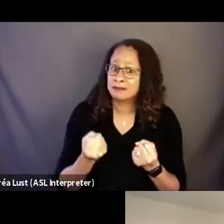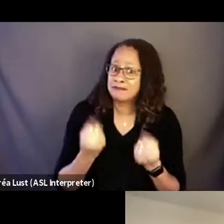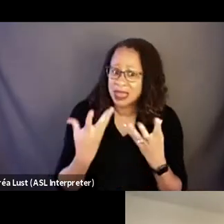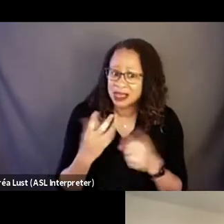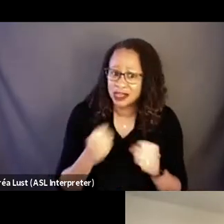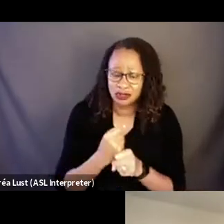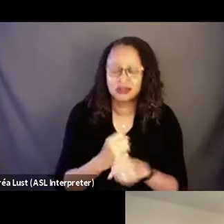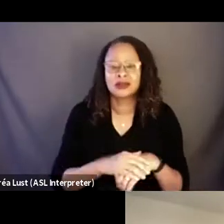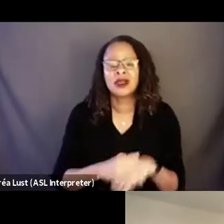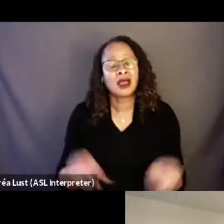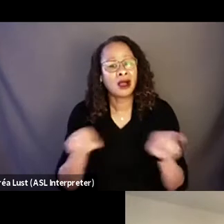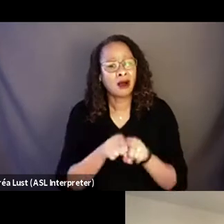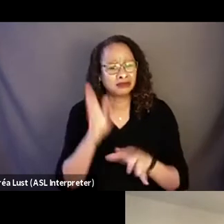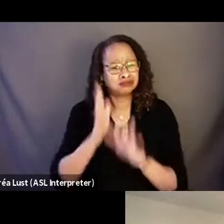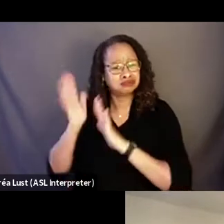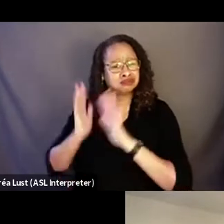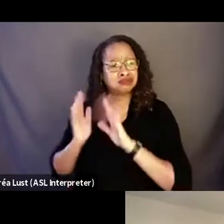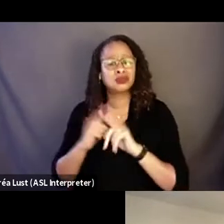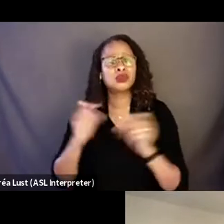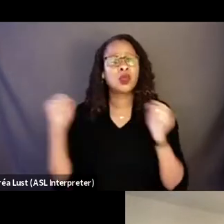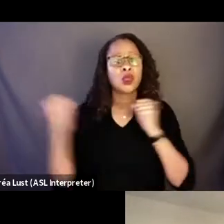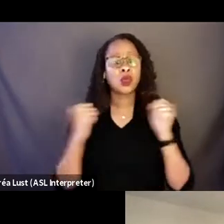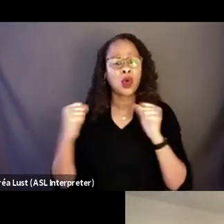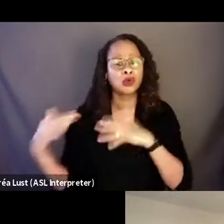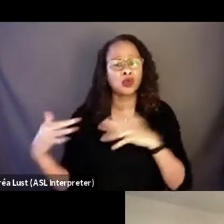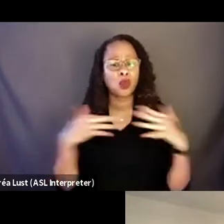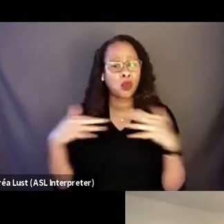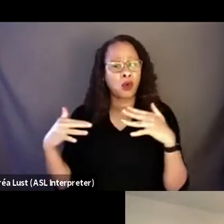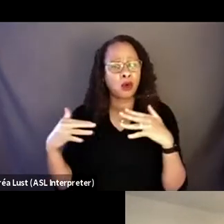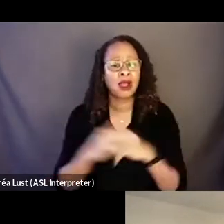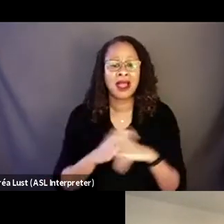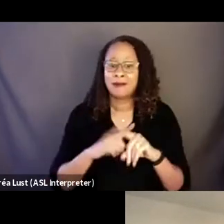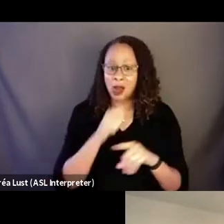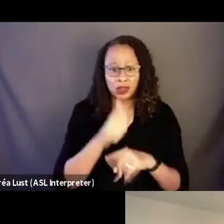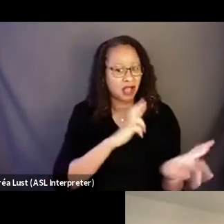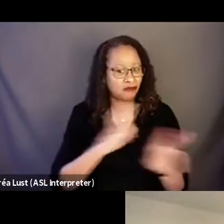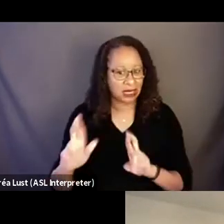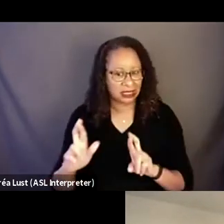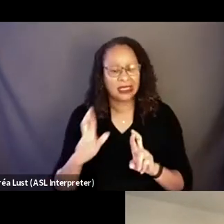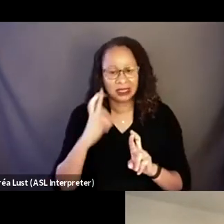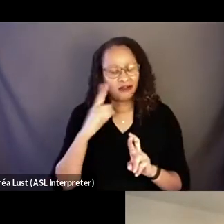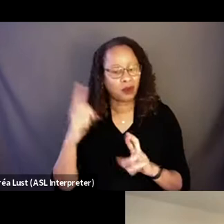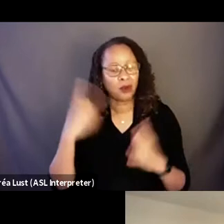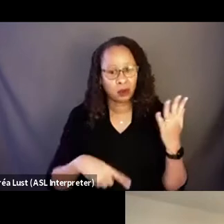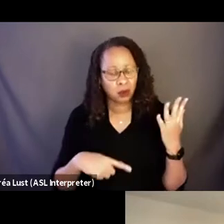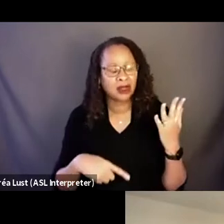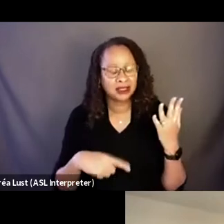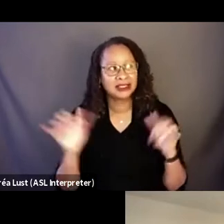and dating back to the cold war, but I really was ill-prepared for what it would be like to work in Russia.